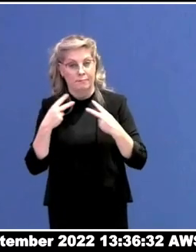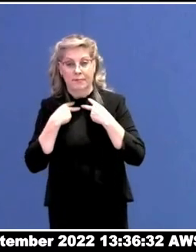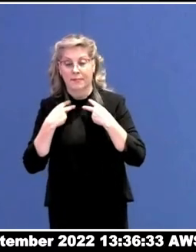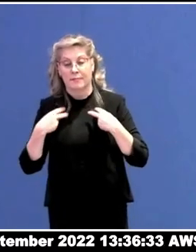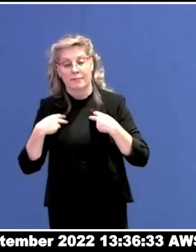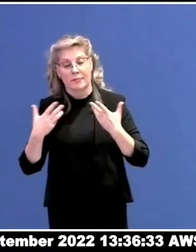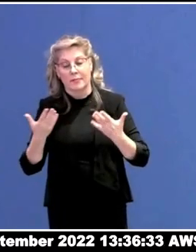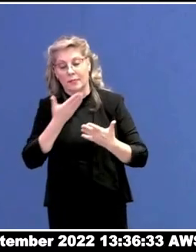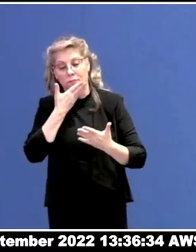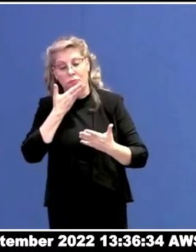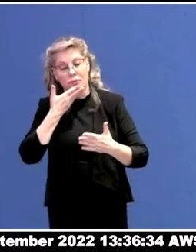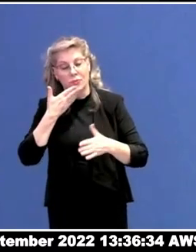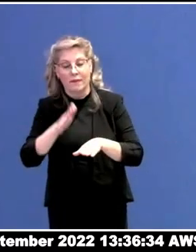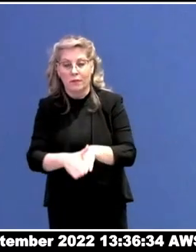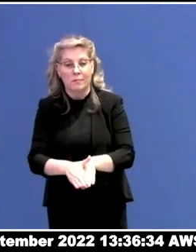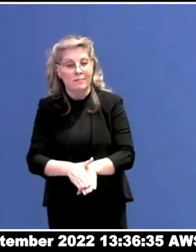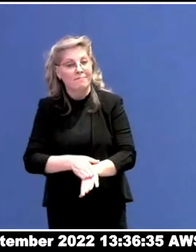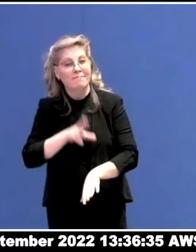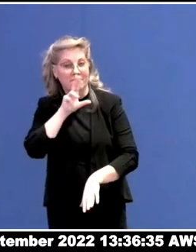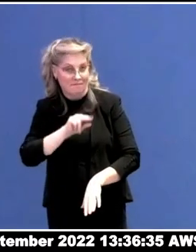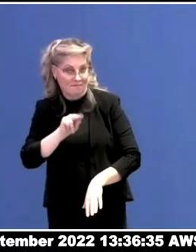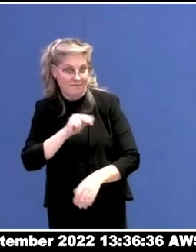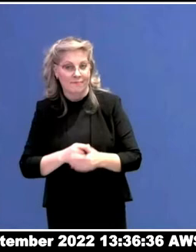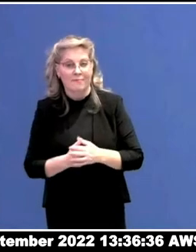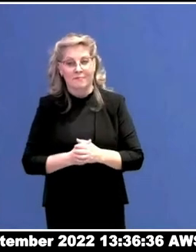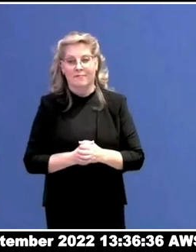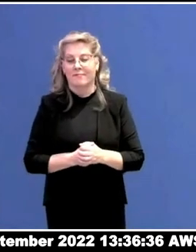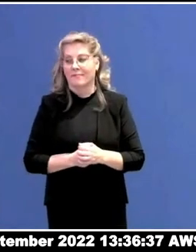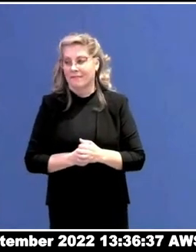COMMISSIONER McEWIN: Ms Kilroy, can I ask - speaking of models, Chair, Ms Kilroy, what would that look like in practice?